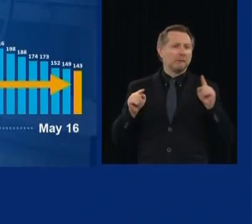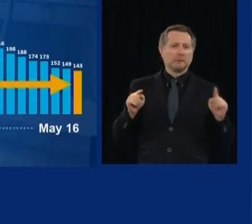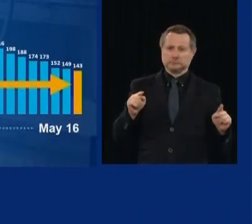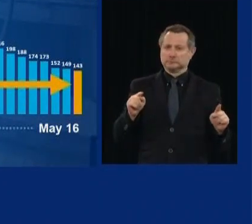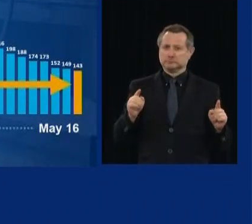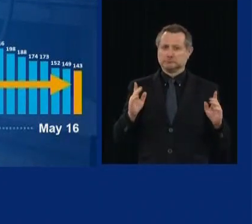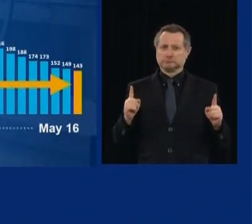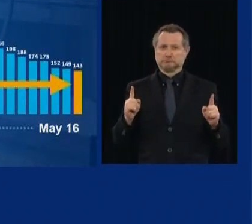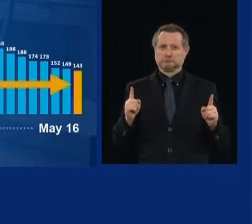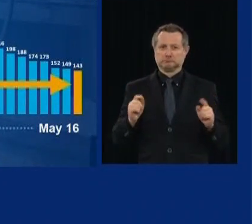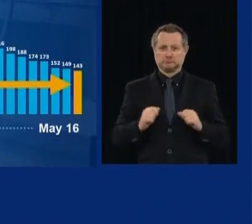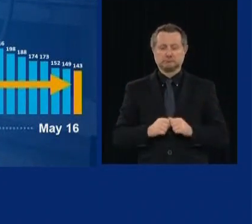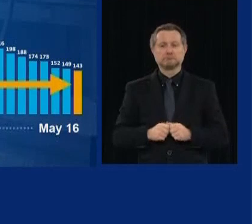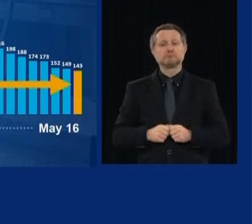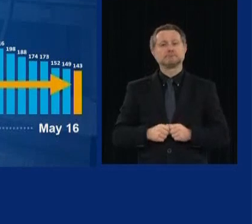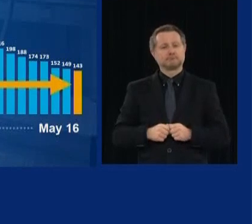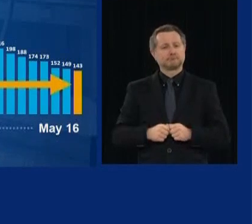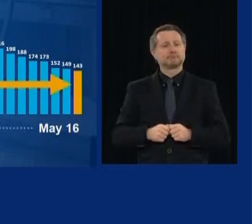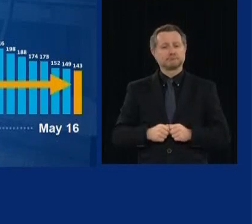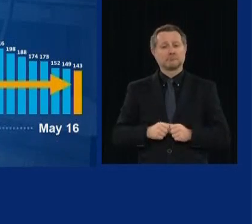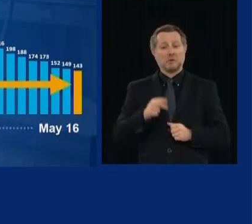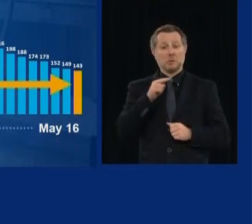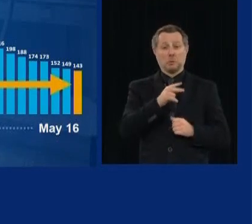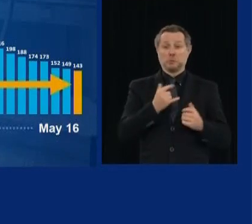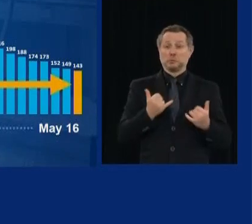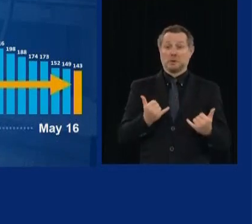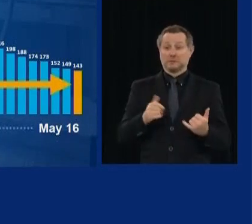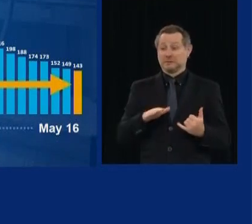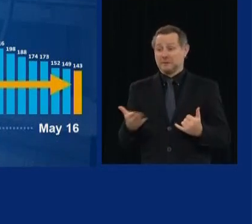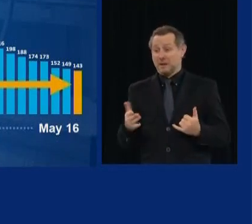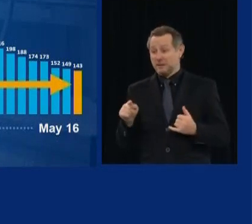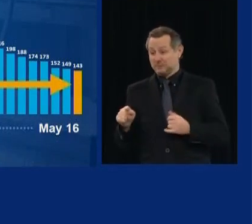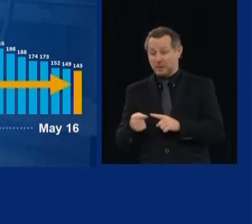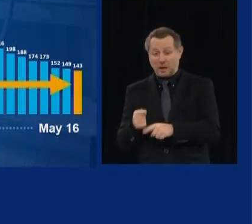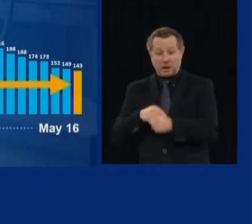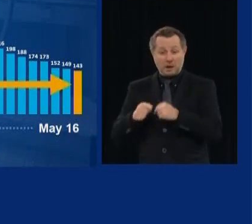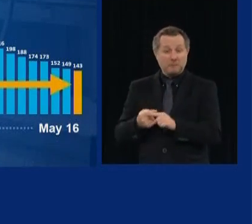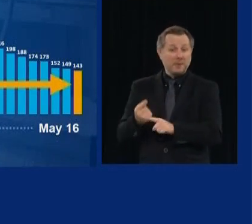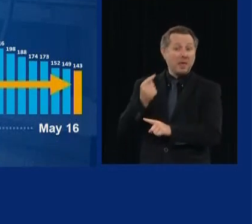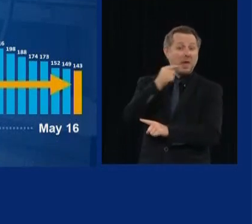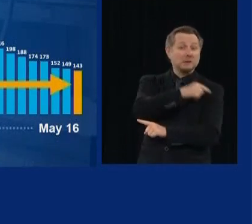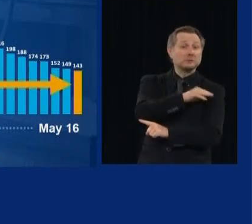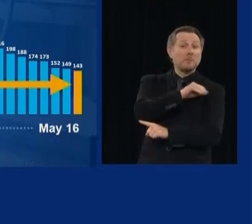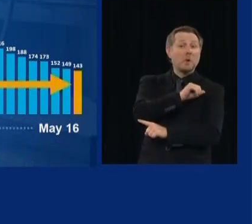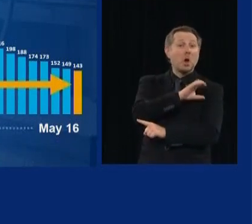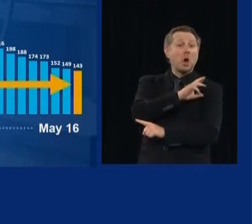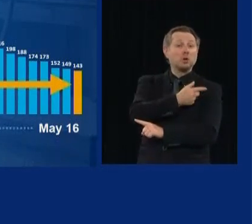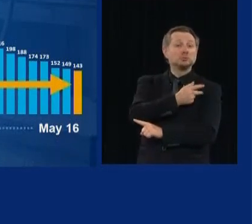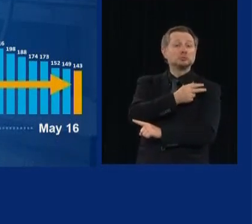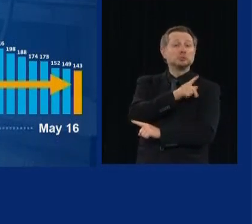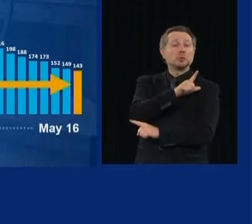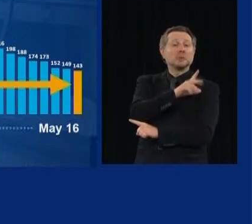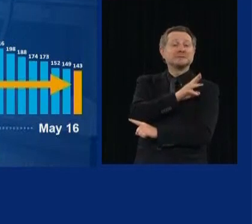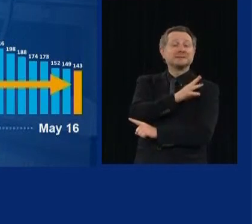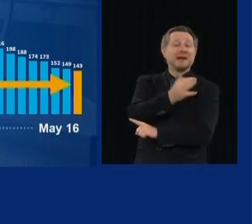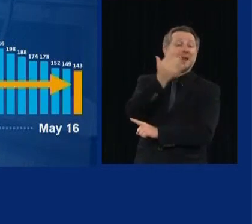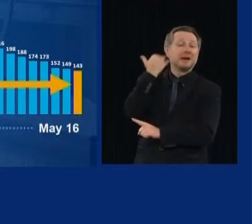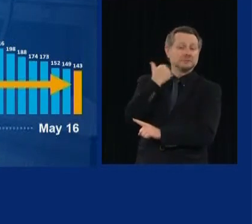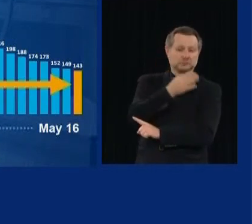ENVIRONMENT IS IT NOT SHOCKING AND RELATIVE TO WHERE WE WERE, IT'S GOOD NEWS.